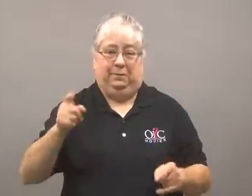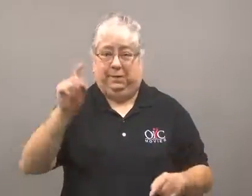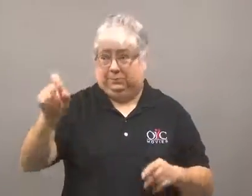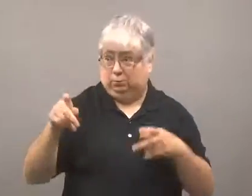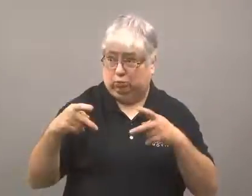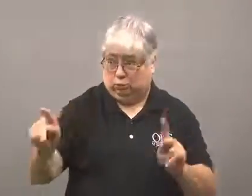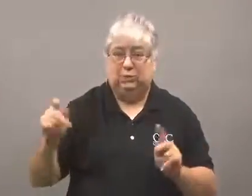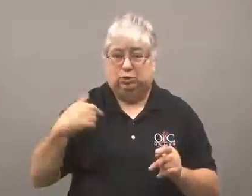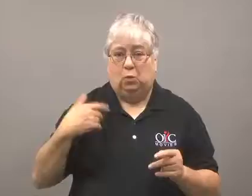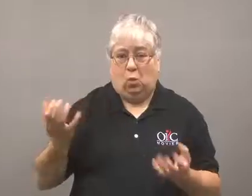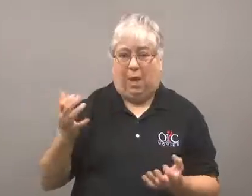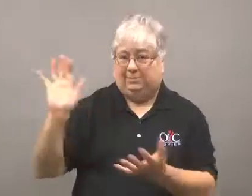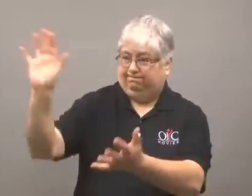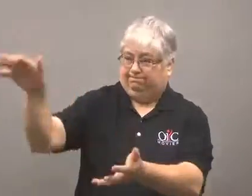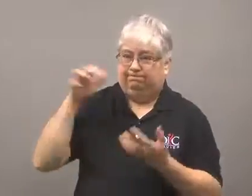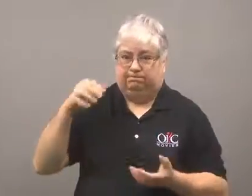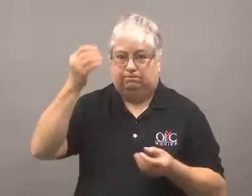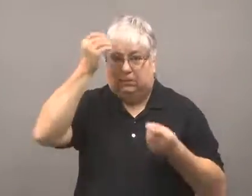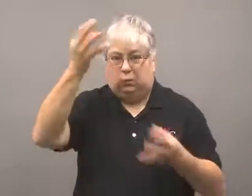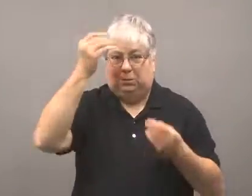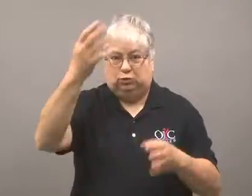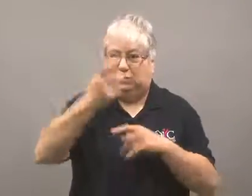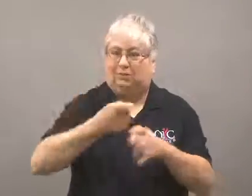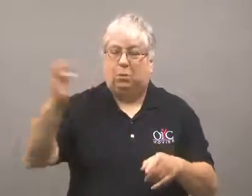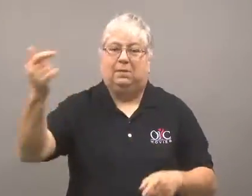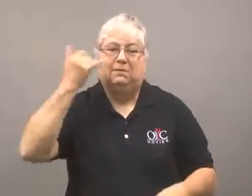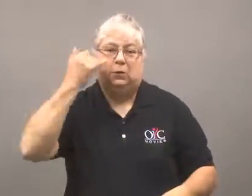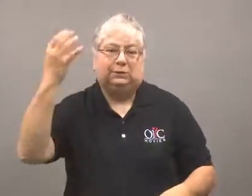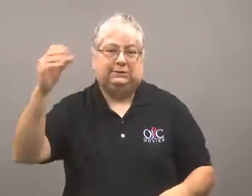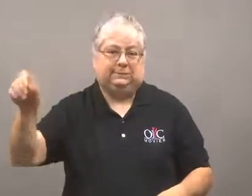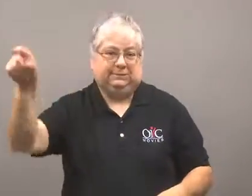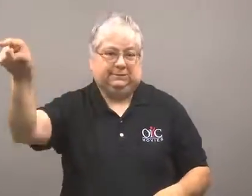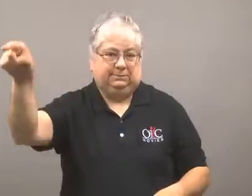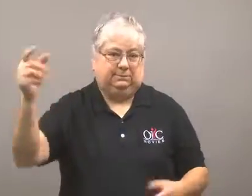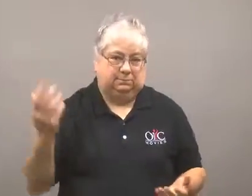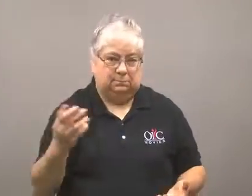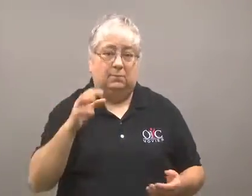It asked to be allowed to order phone companies to turn over their records.